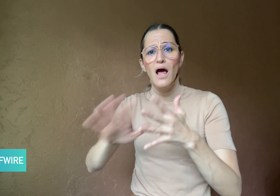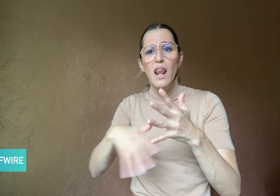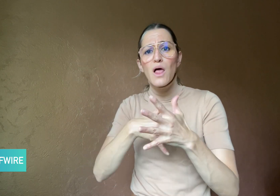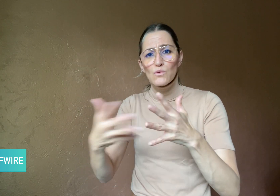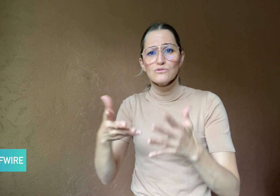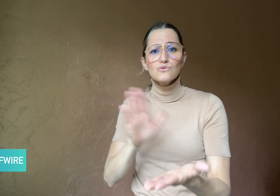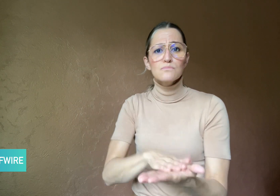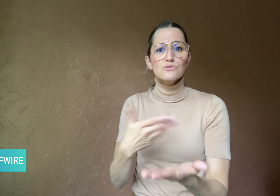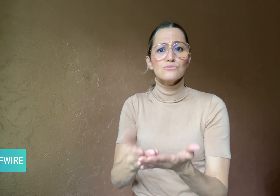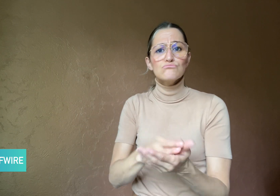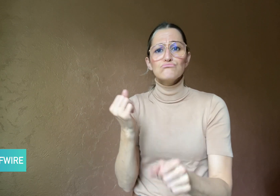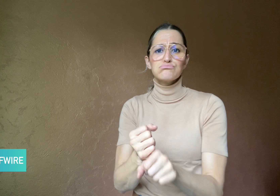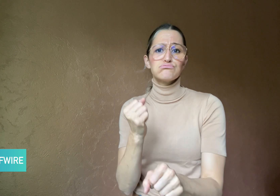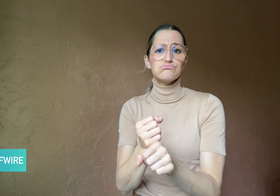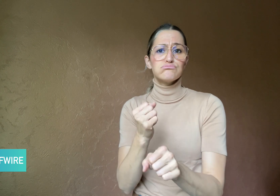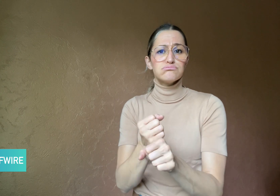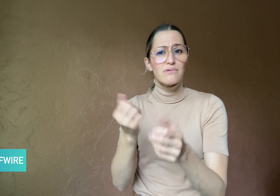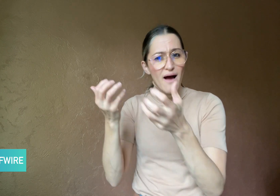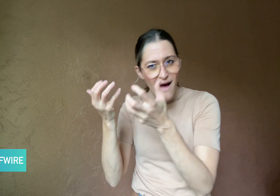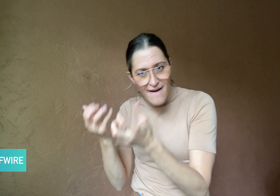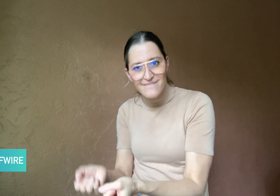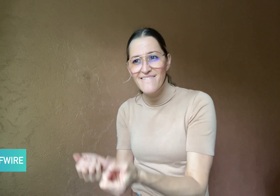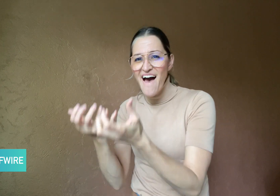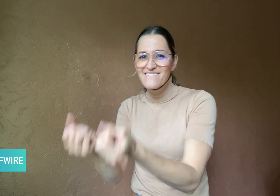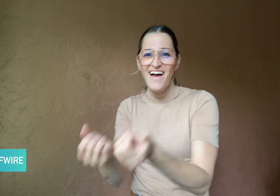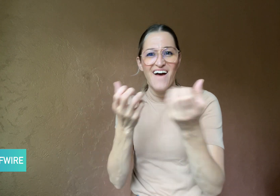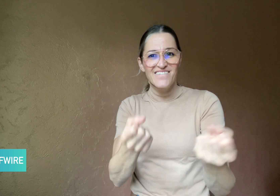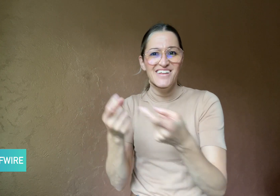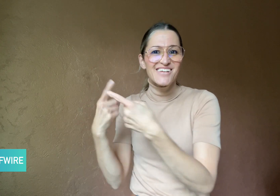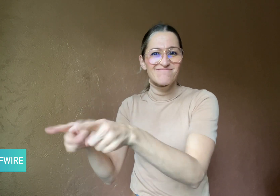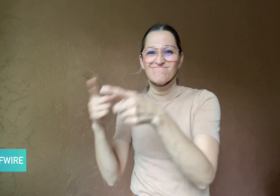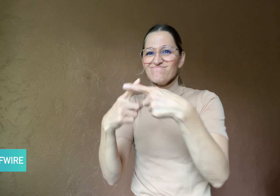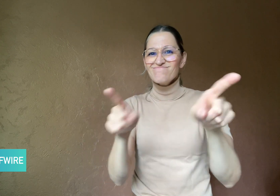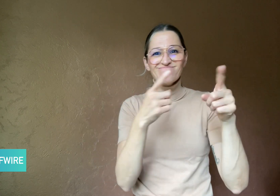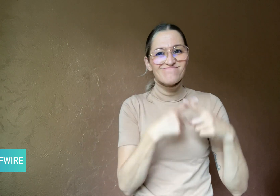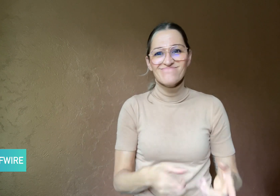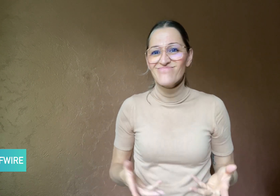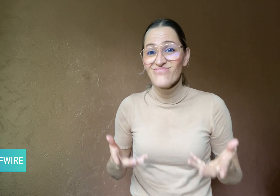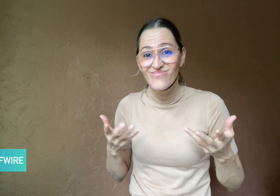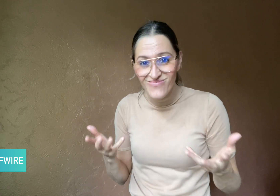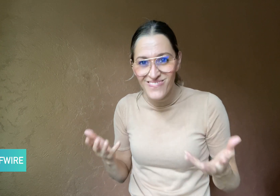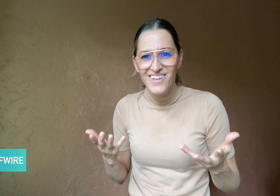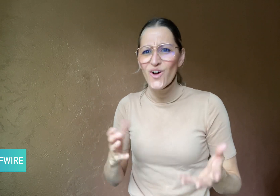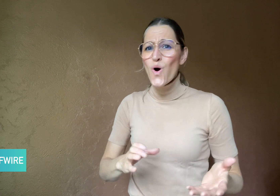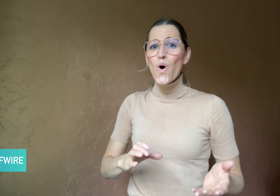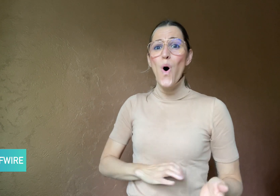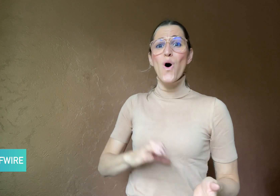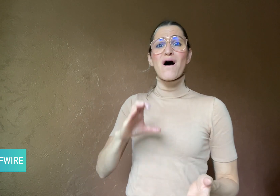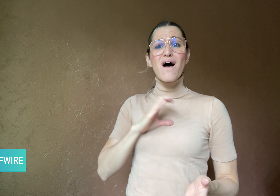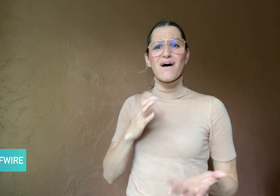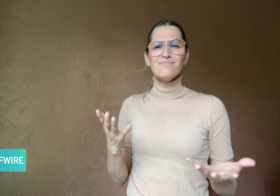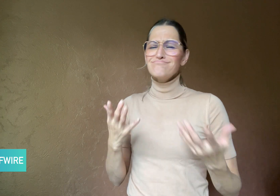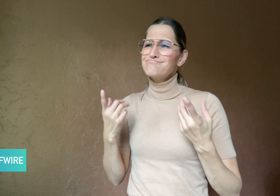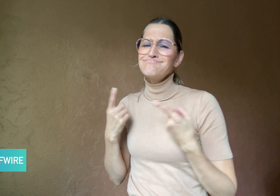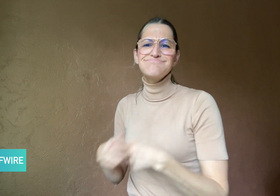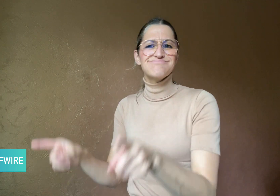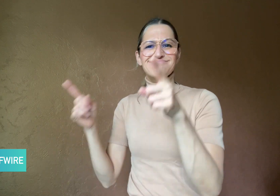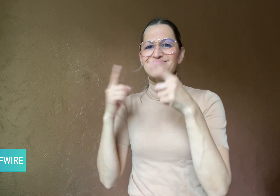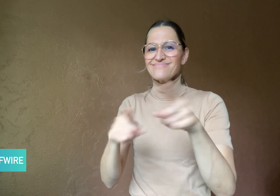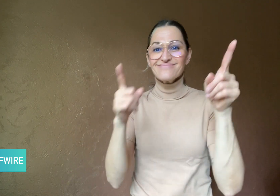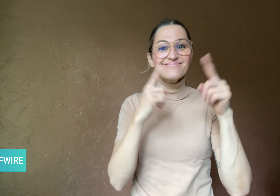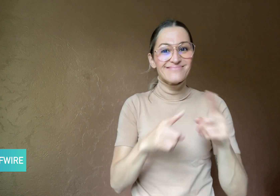sign language interpreters. There are many CODAs who pride